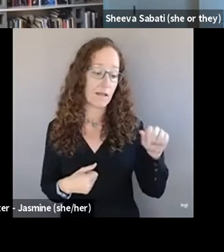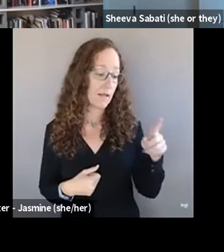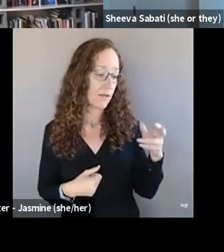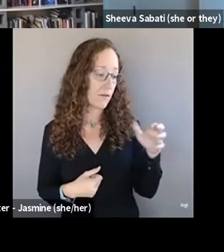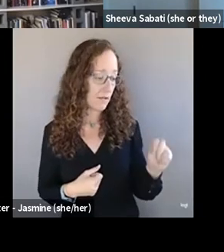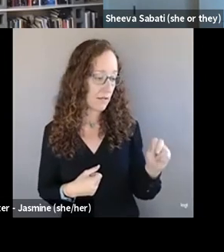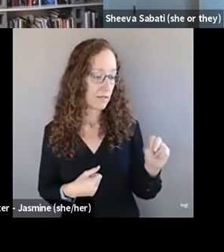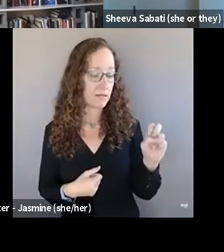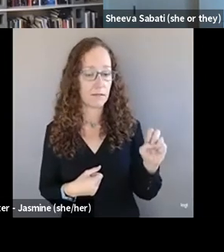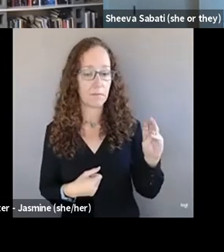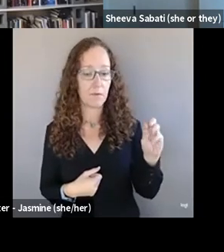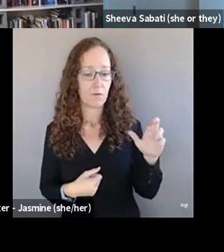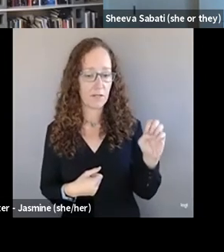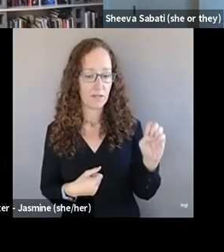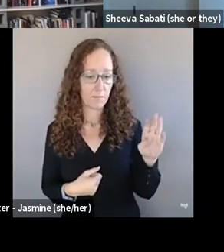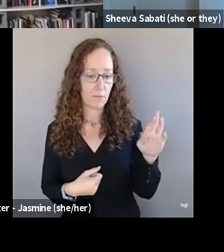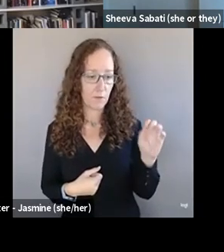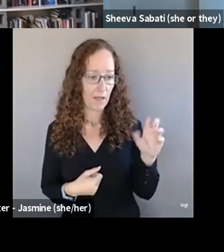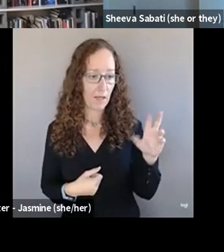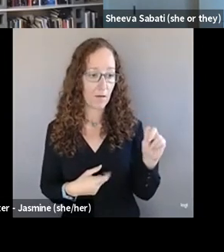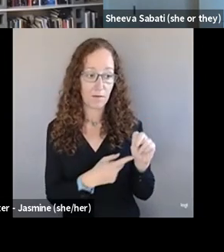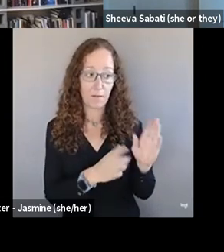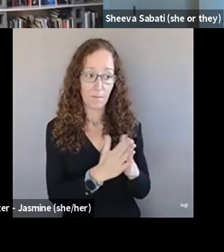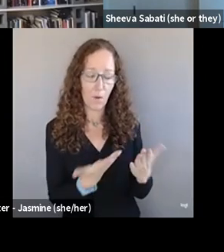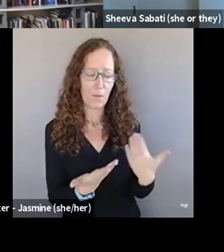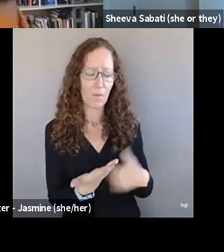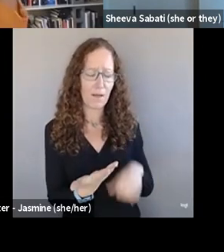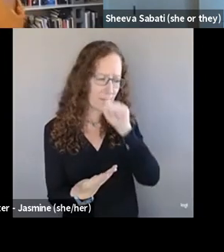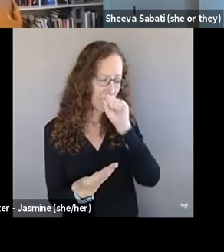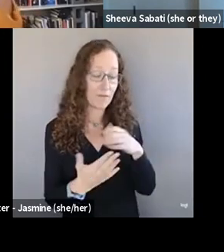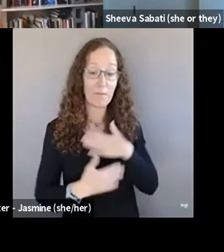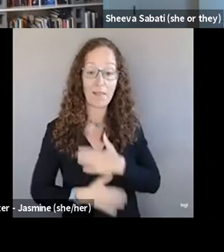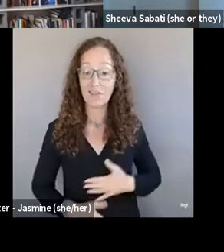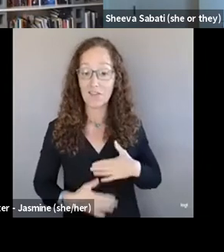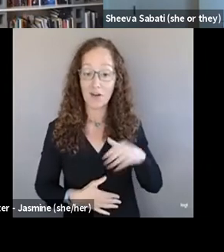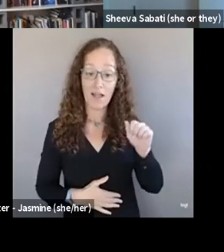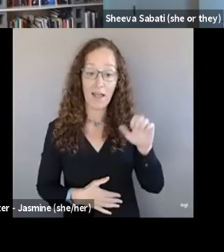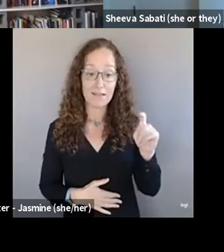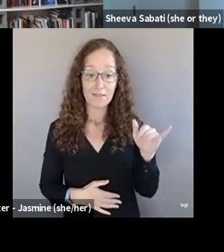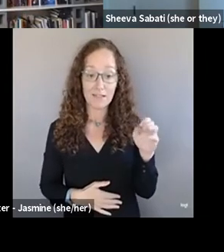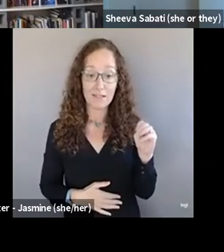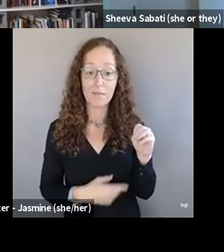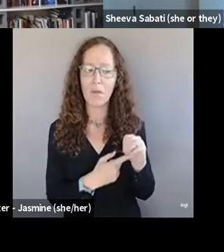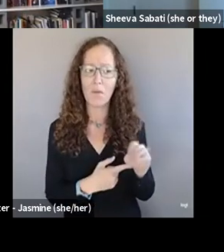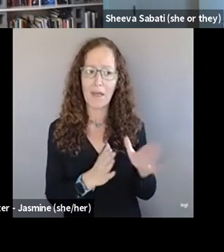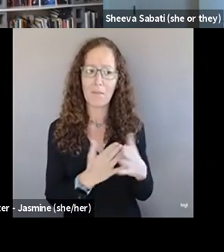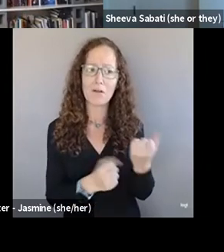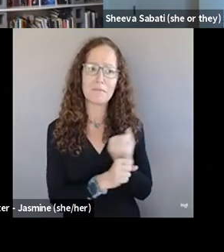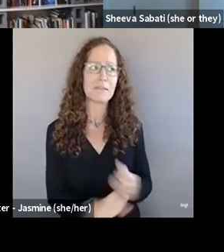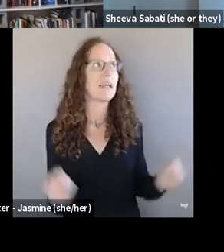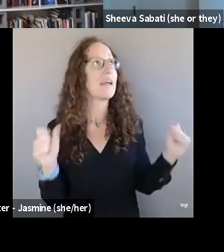pleasure activism, that book saved me. That book saved me